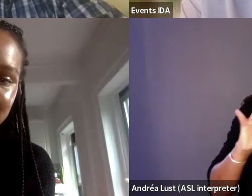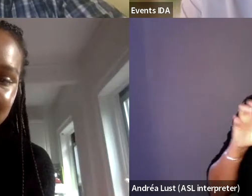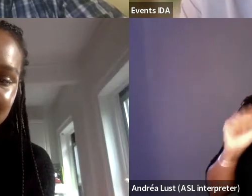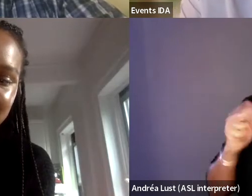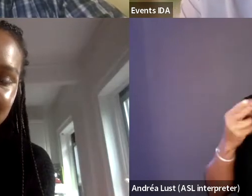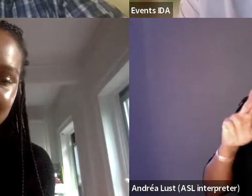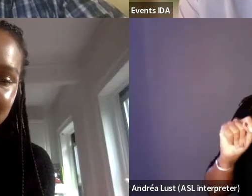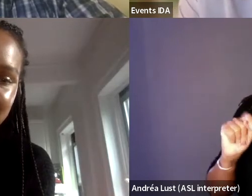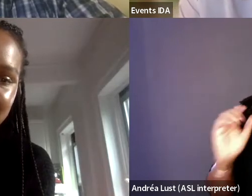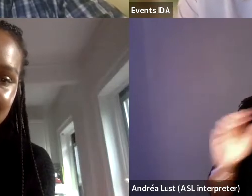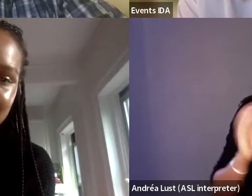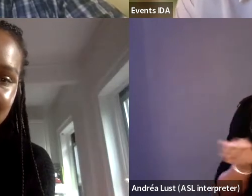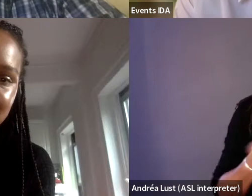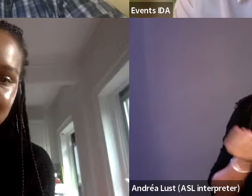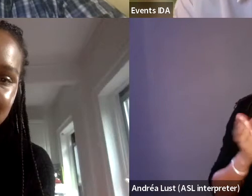moderated by Carlos Aguilar.